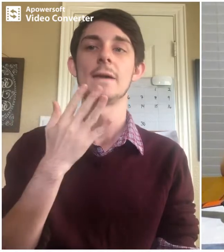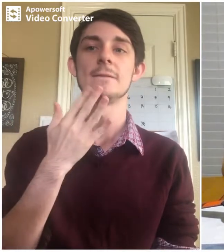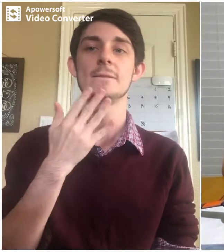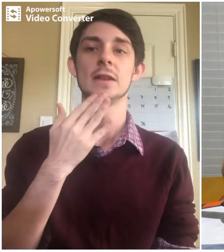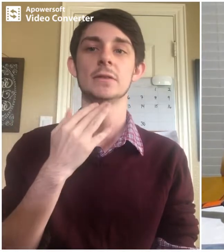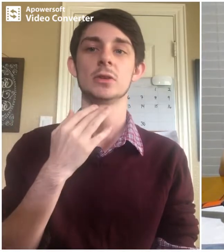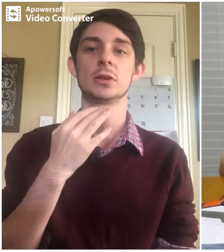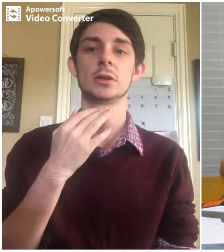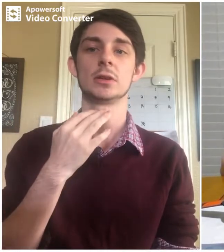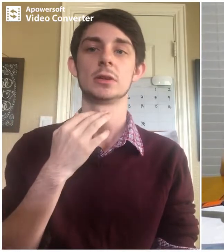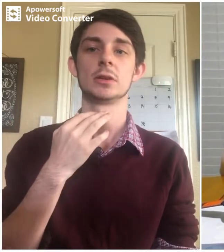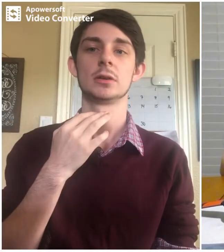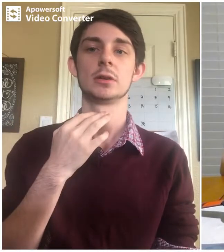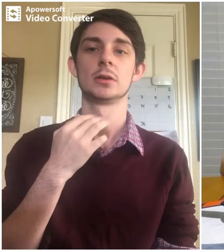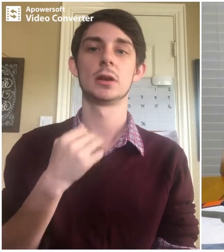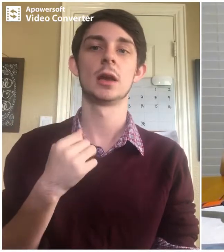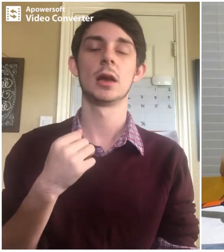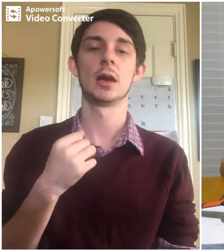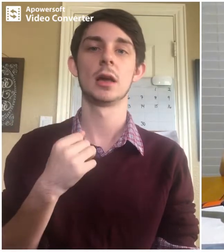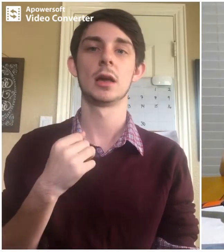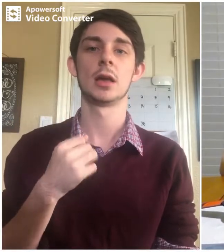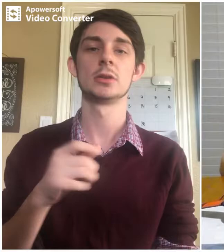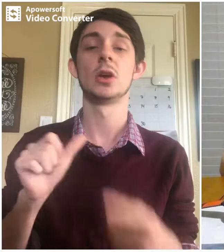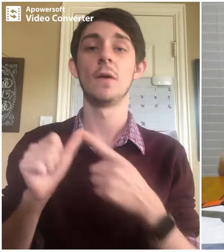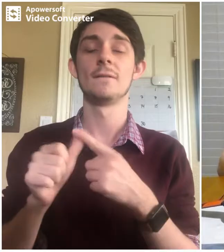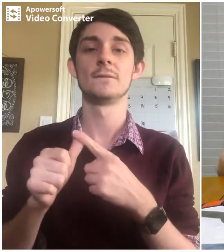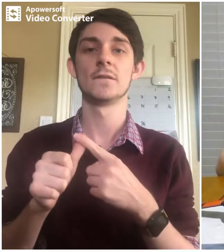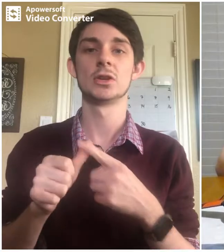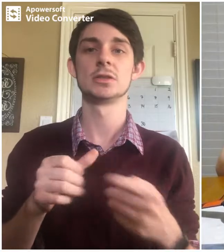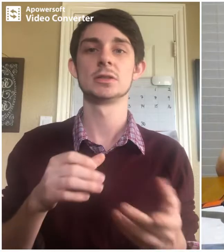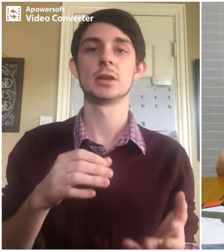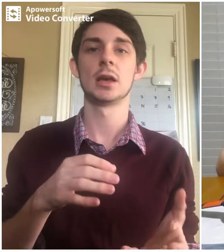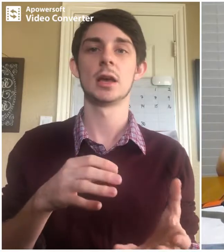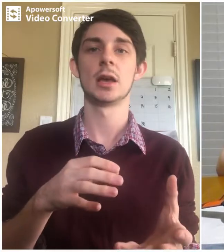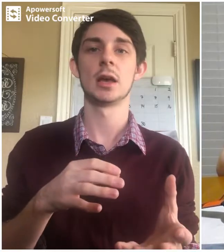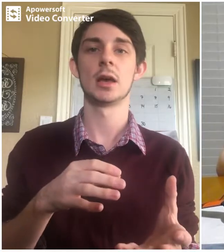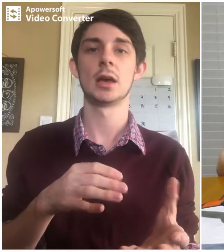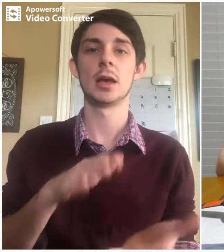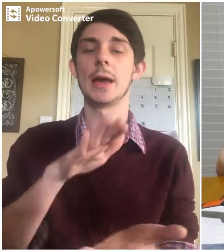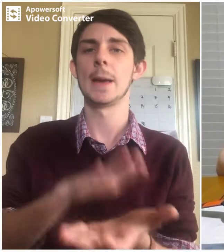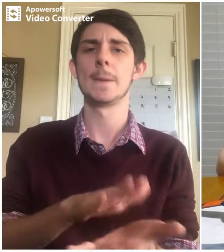remove any labels or any paper that is surrounding the water bottles as most of